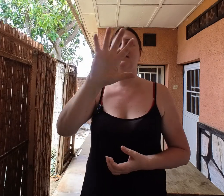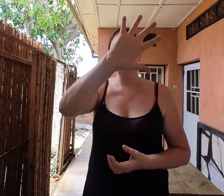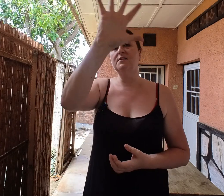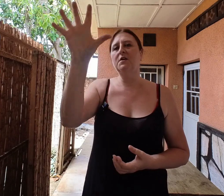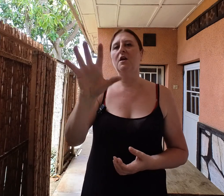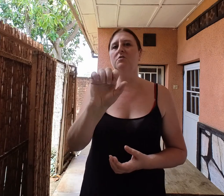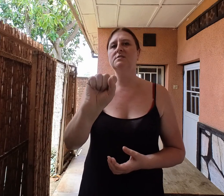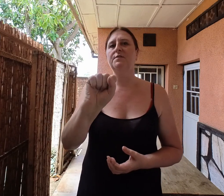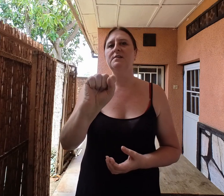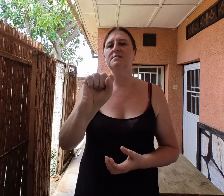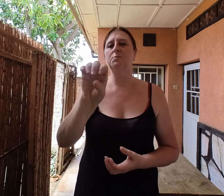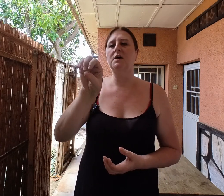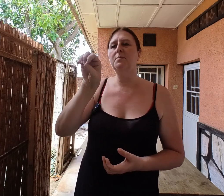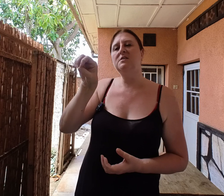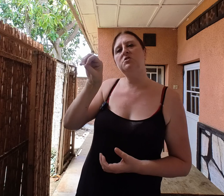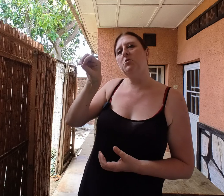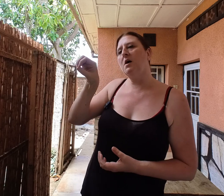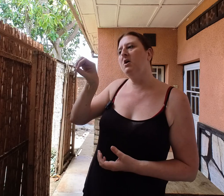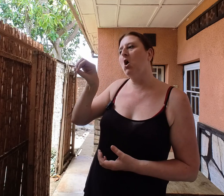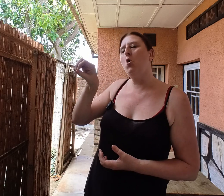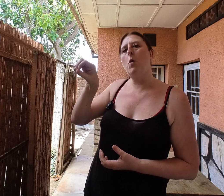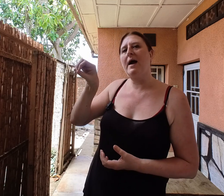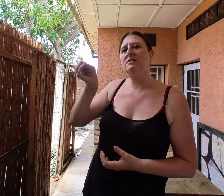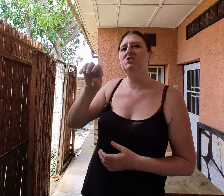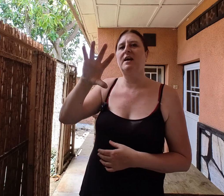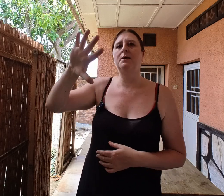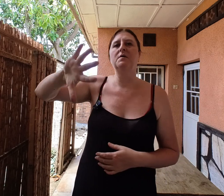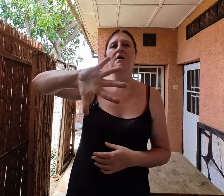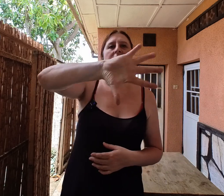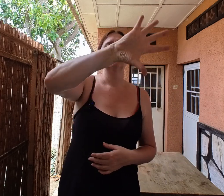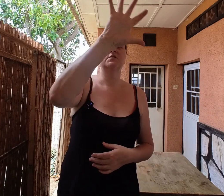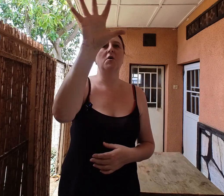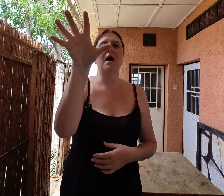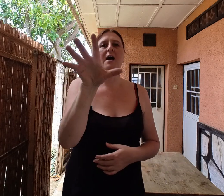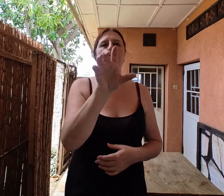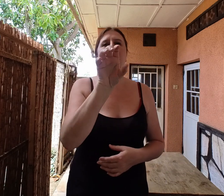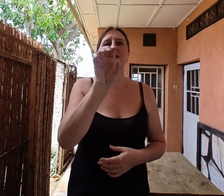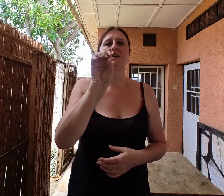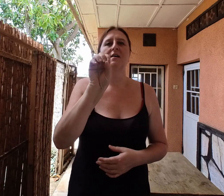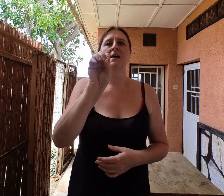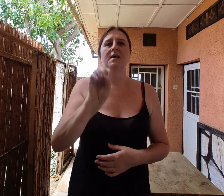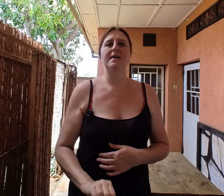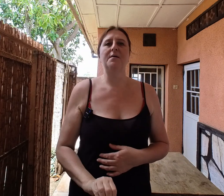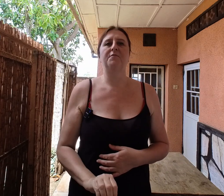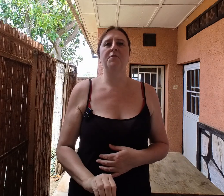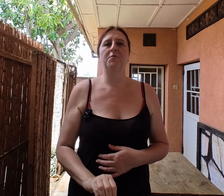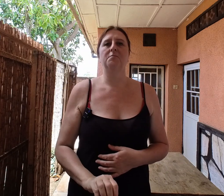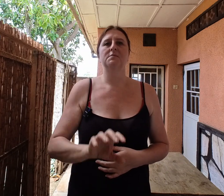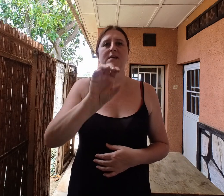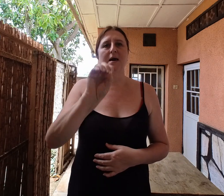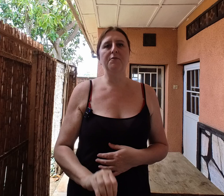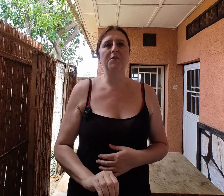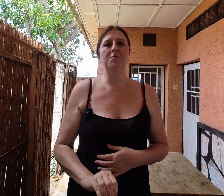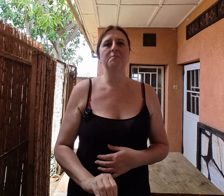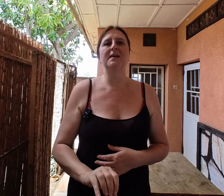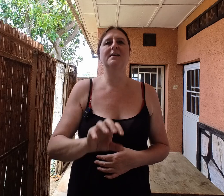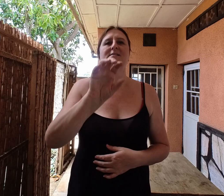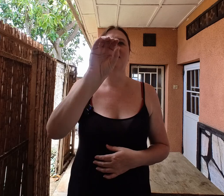but instead of a closed fist, we're coming to an O handshape. So, Africa y'epfo. Y'epfo meaning